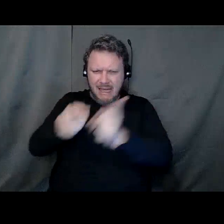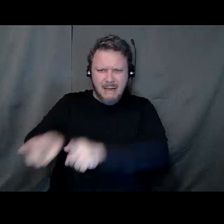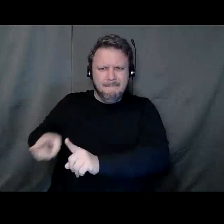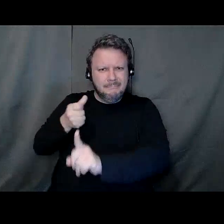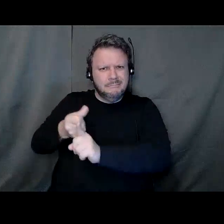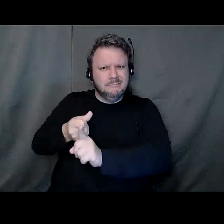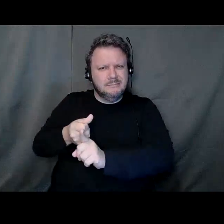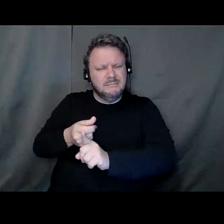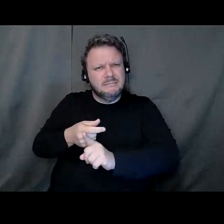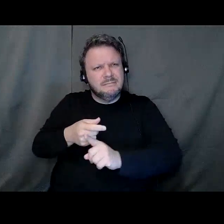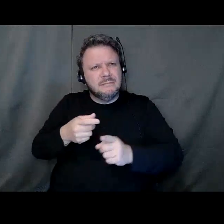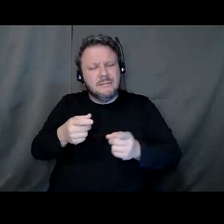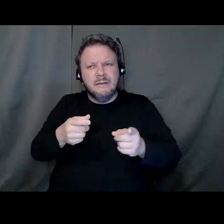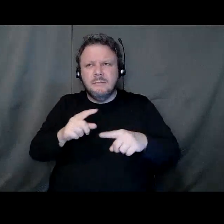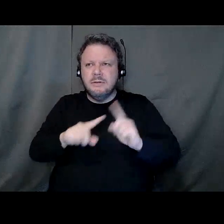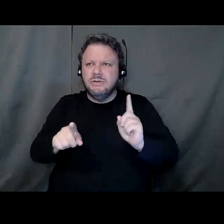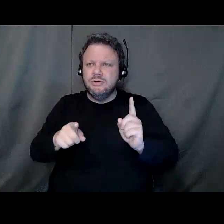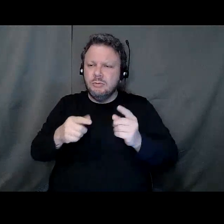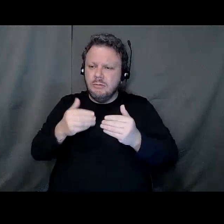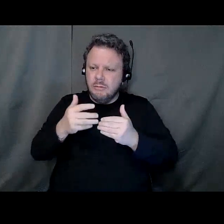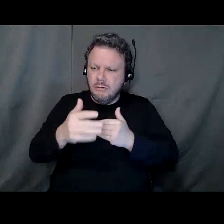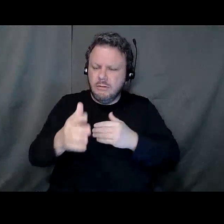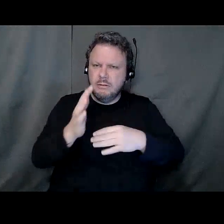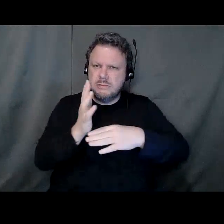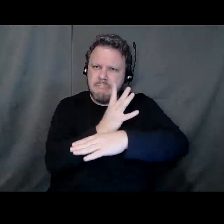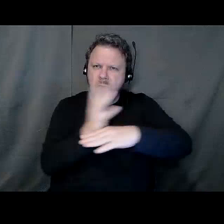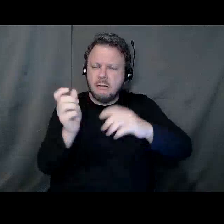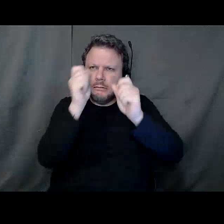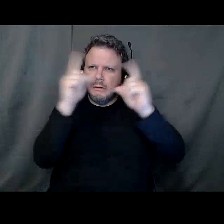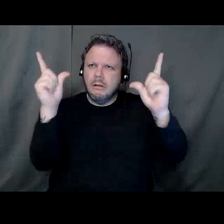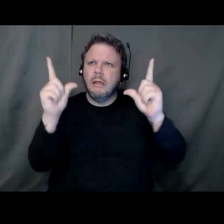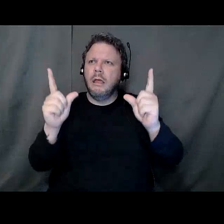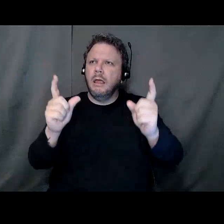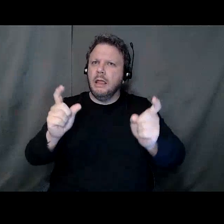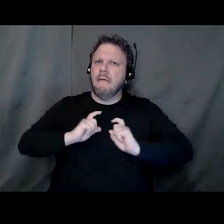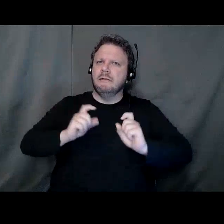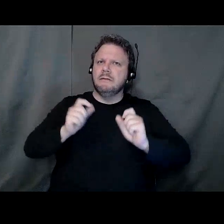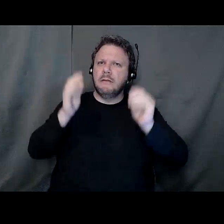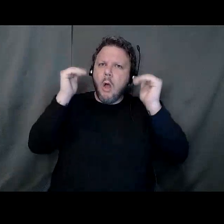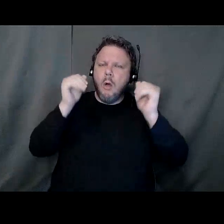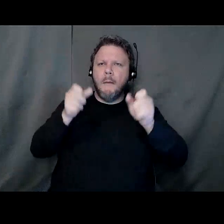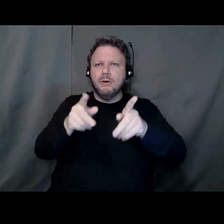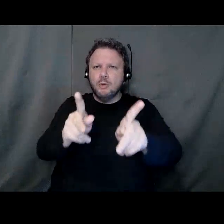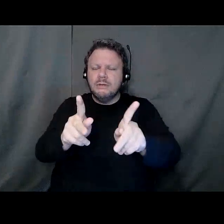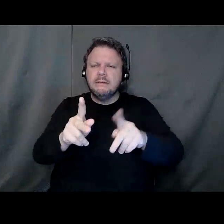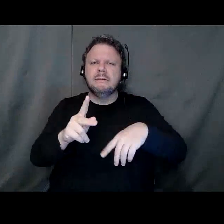But you put us on that spectrum and took us to opportunity and I think that's the direction and the place where we need to be.